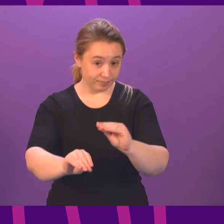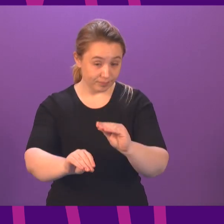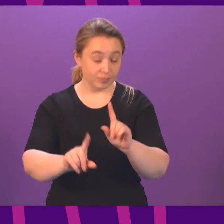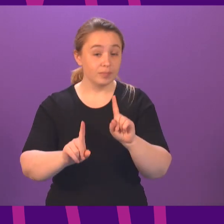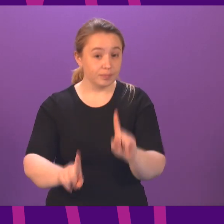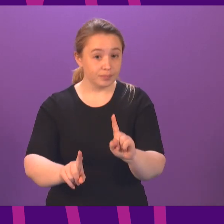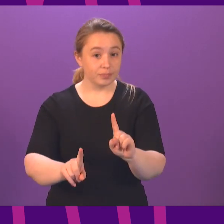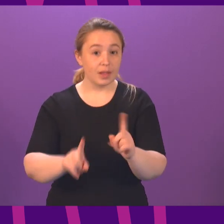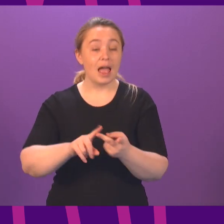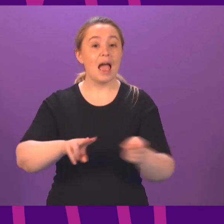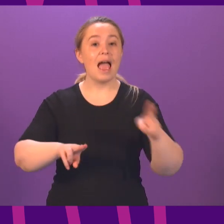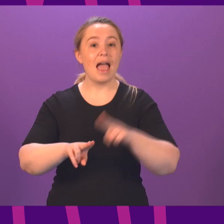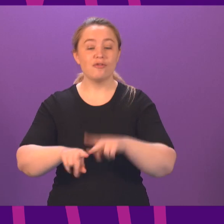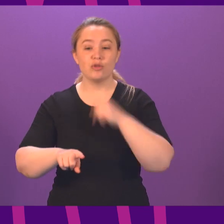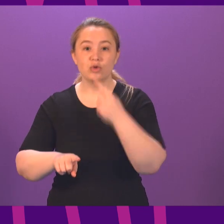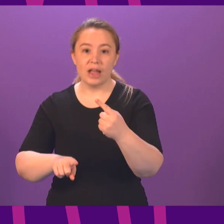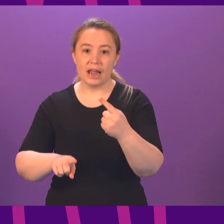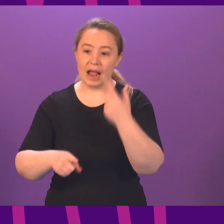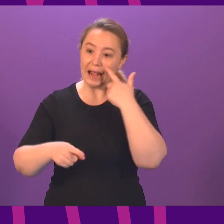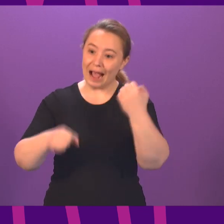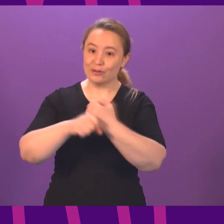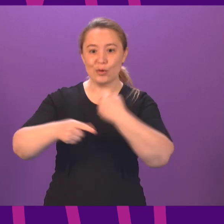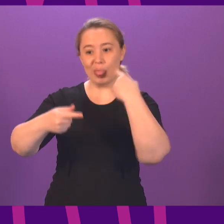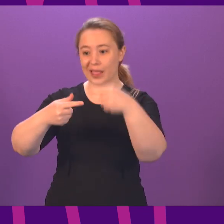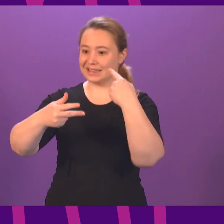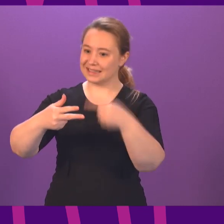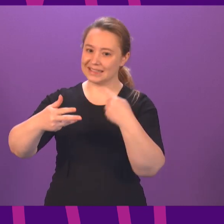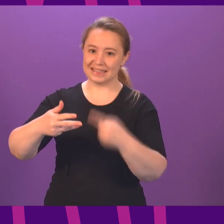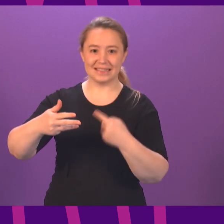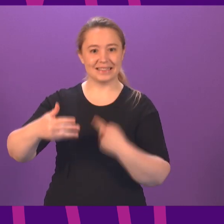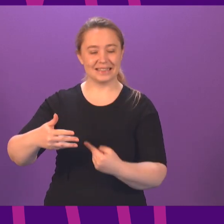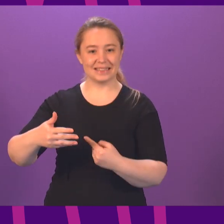The more exemptions that we have from the managed isolation policy, the more chance